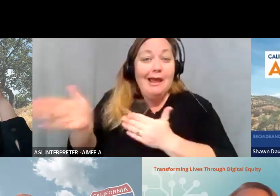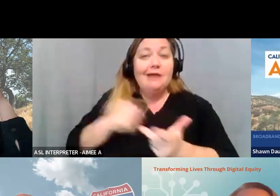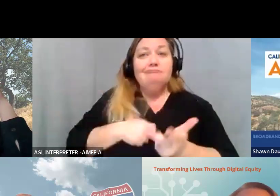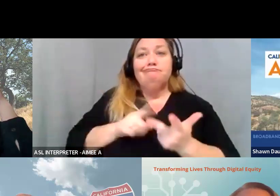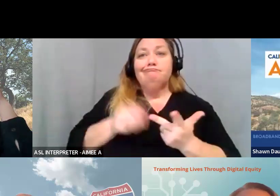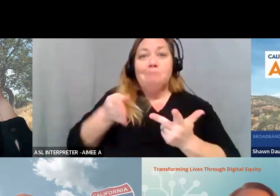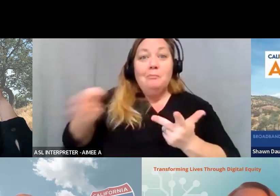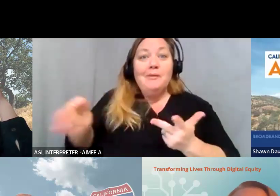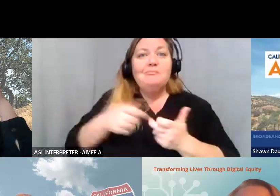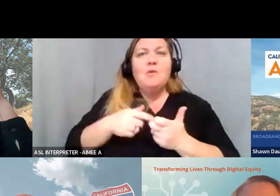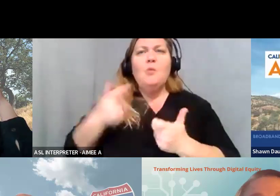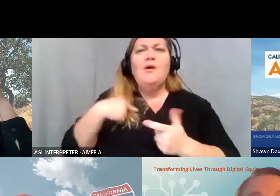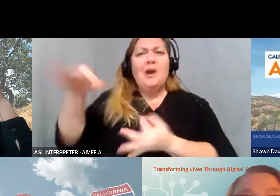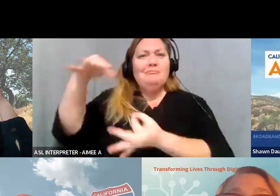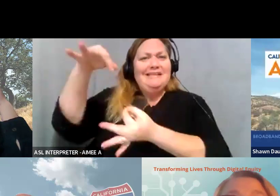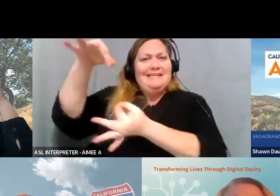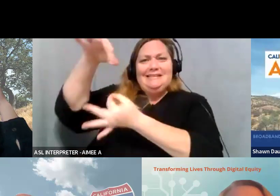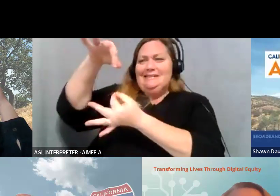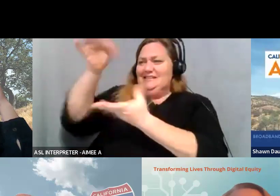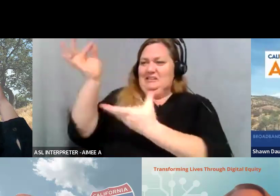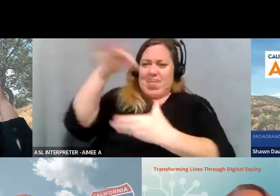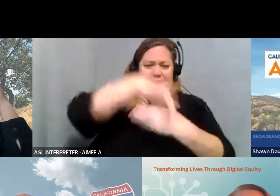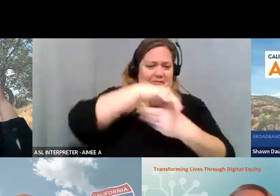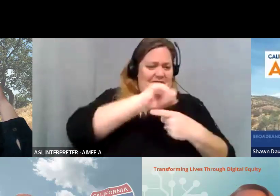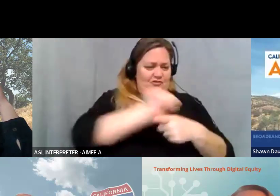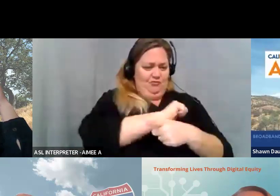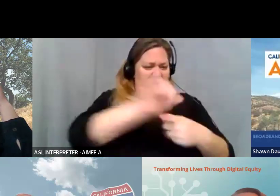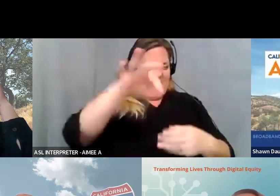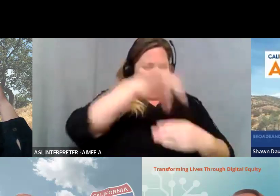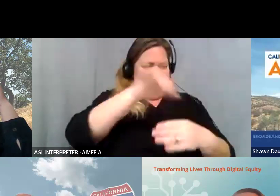piece of the training piece, the basic skills and advanced skills training pieces. So I just thought